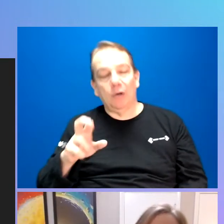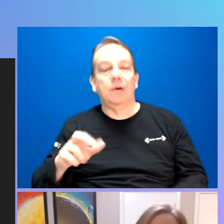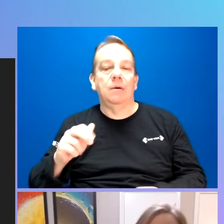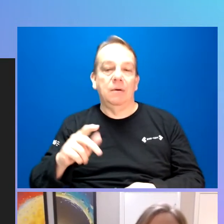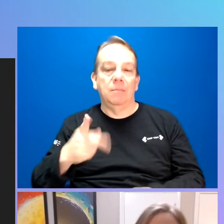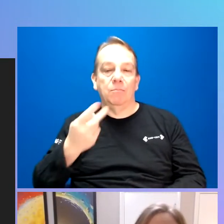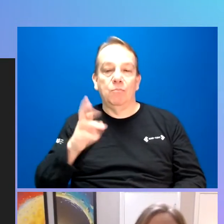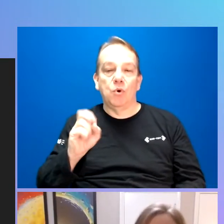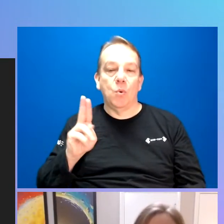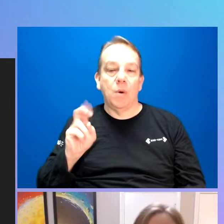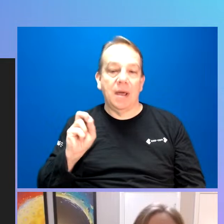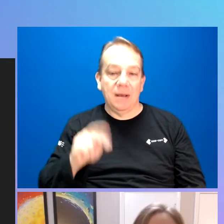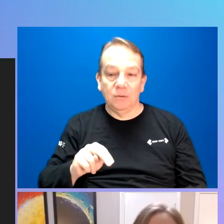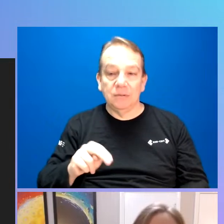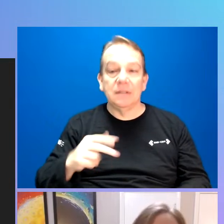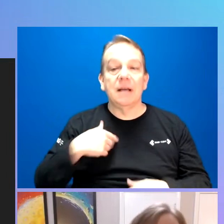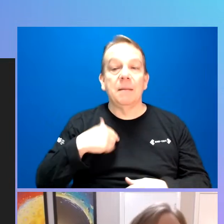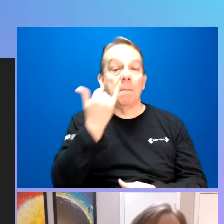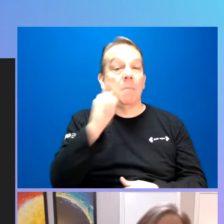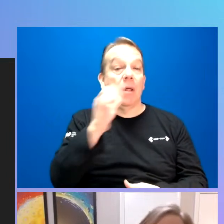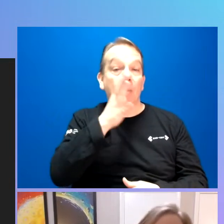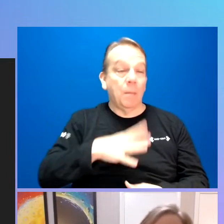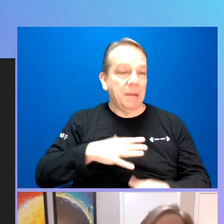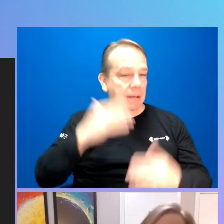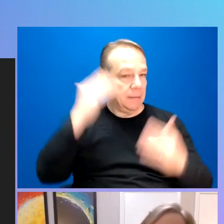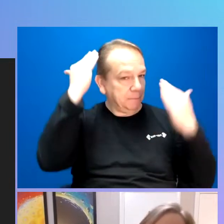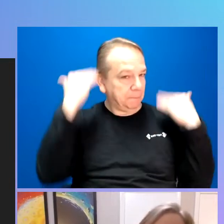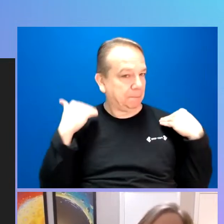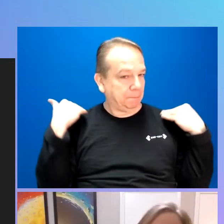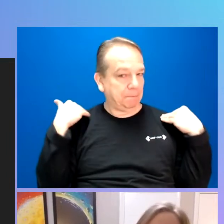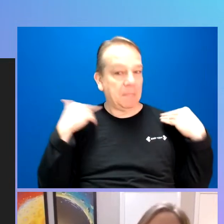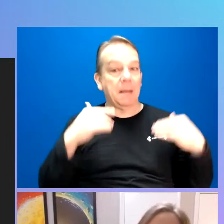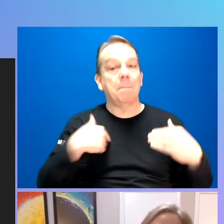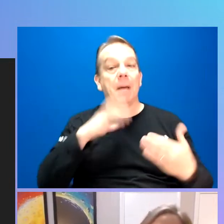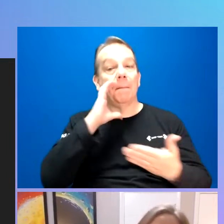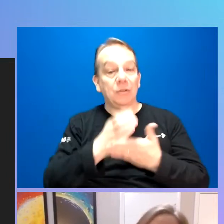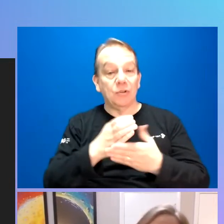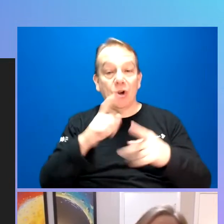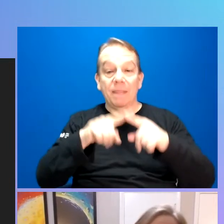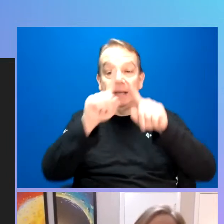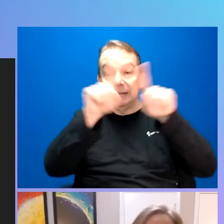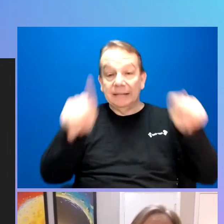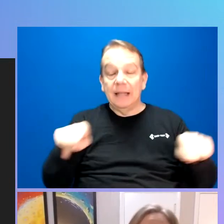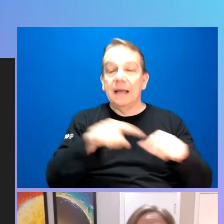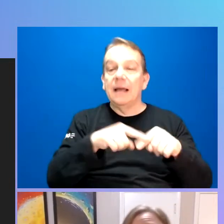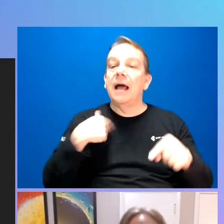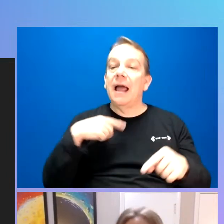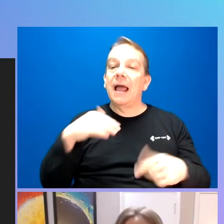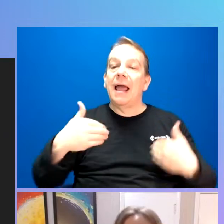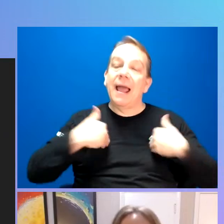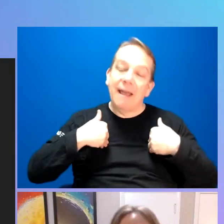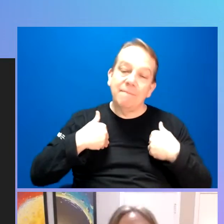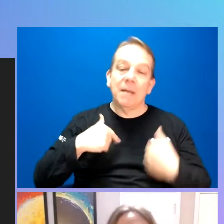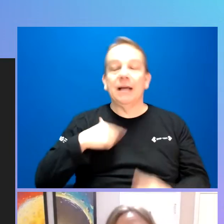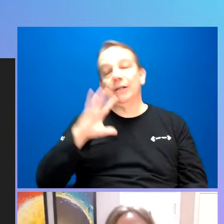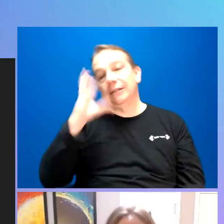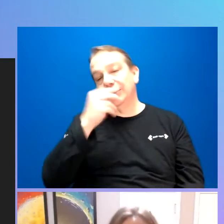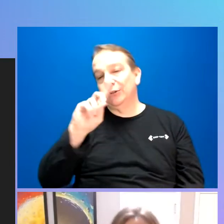with brownish blond medium length hair and in my headshot picture on slide, I'm joined by